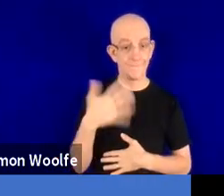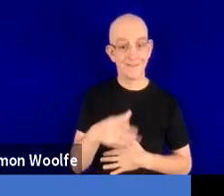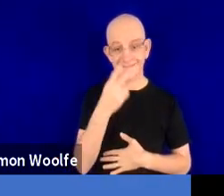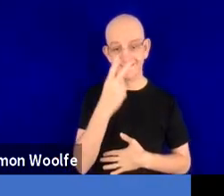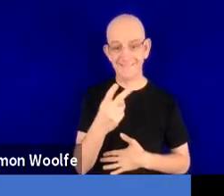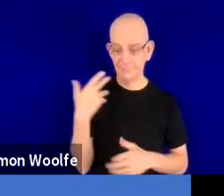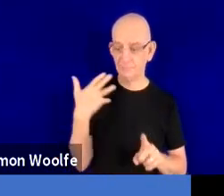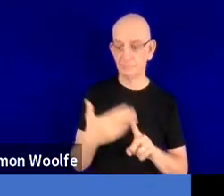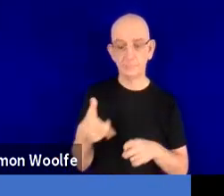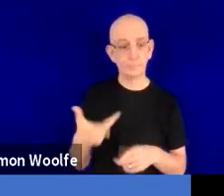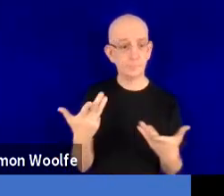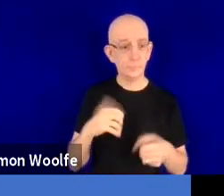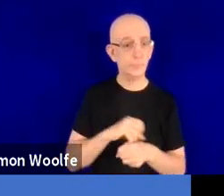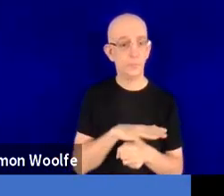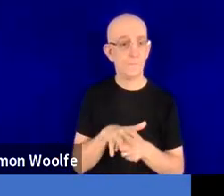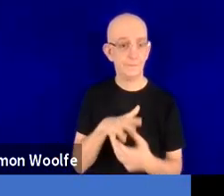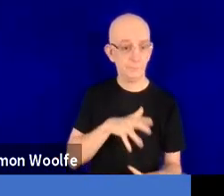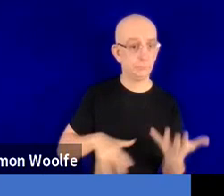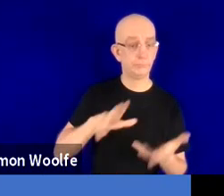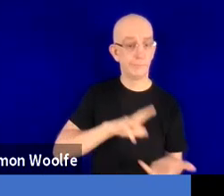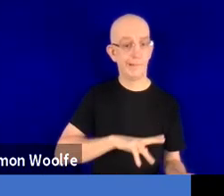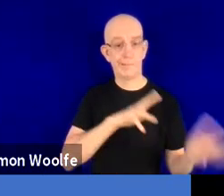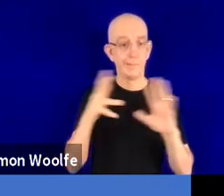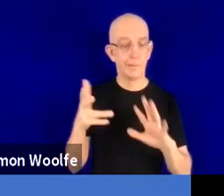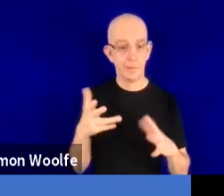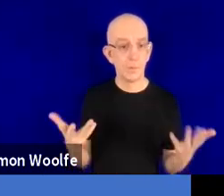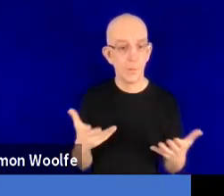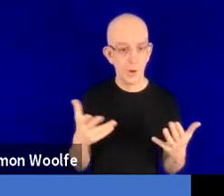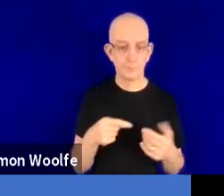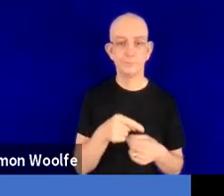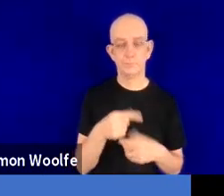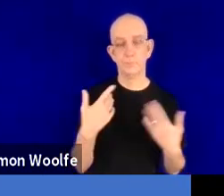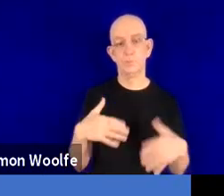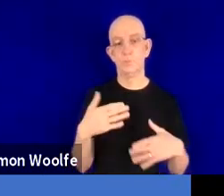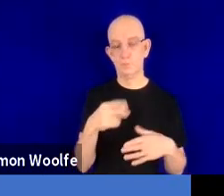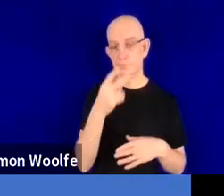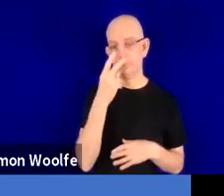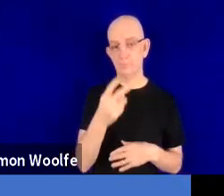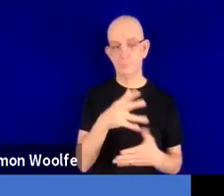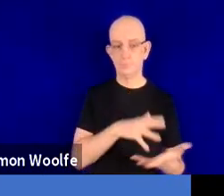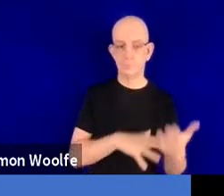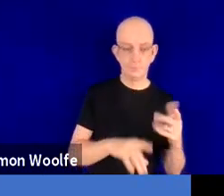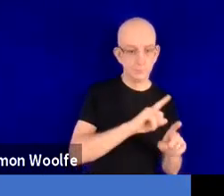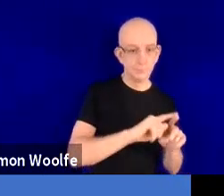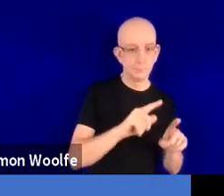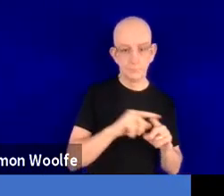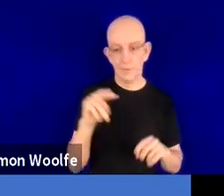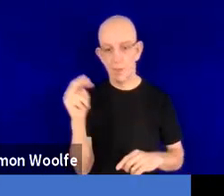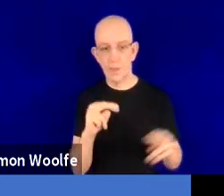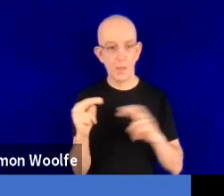Some of the colleagues said that actually for them having online Zoom meeting